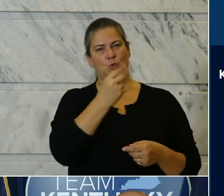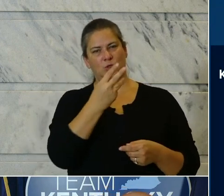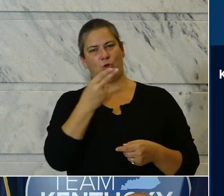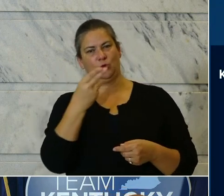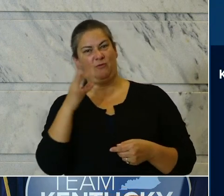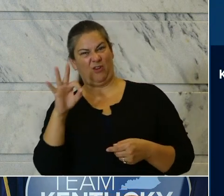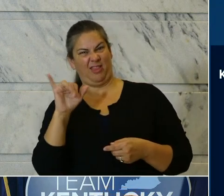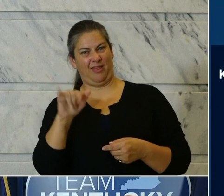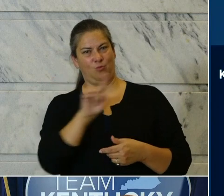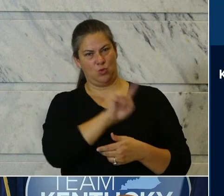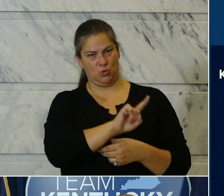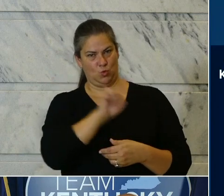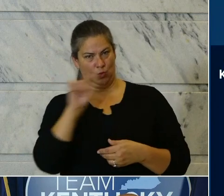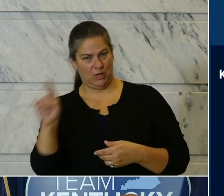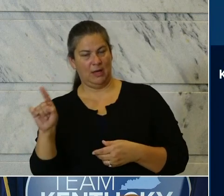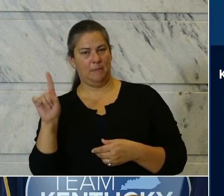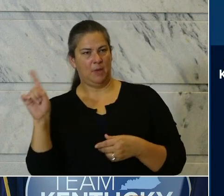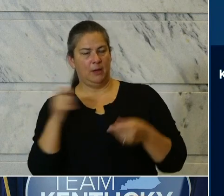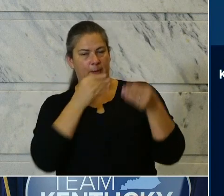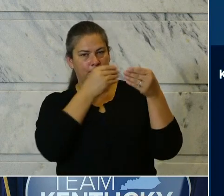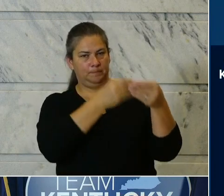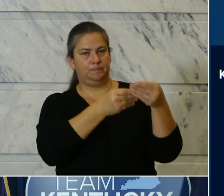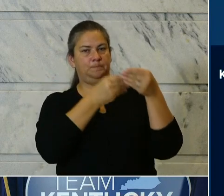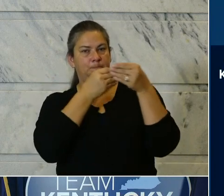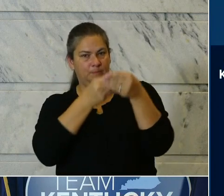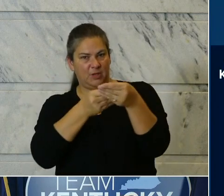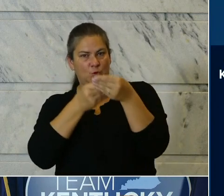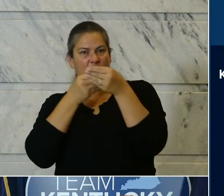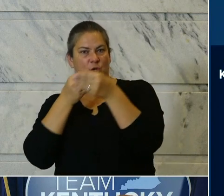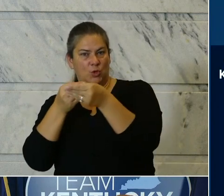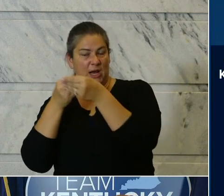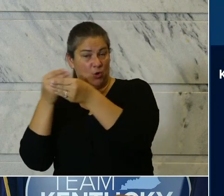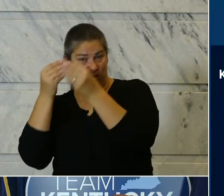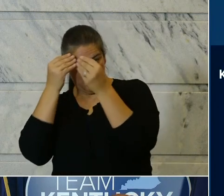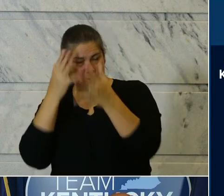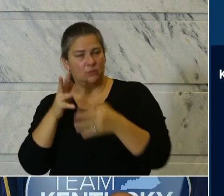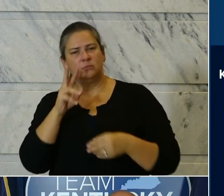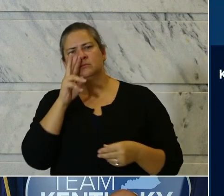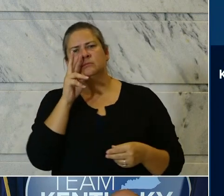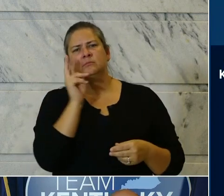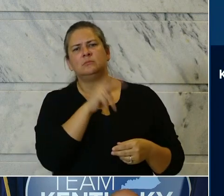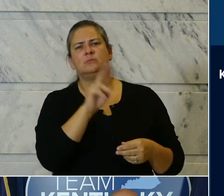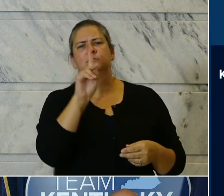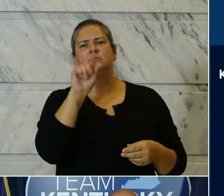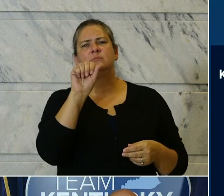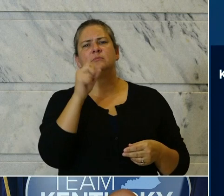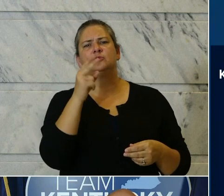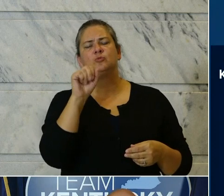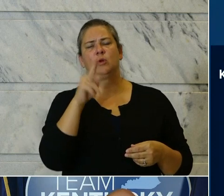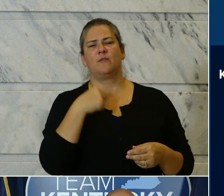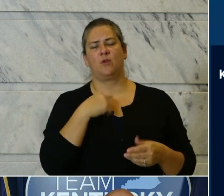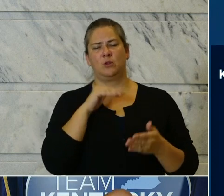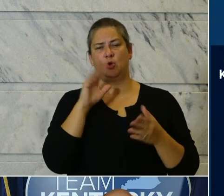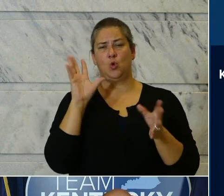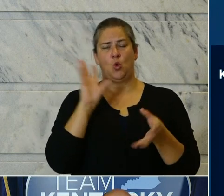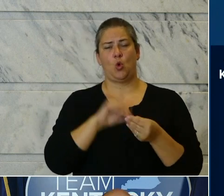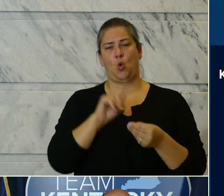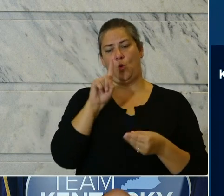WHEN SCHOOLS AND SESSIONS ON ON HOLIDAYS AND WEEKENDS. AND IF YOU LOOK AT THIS. THE CURRENT